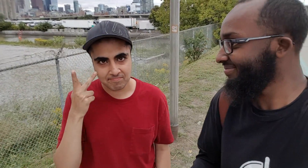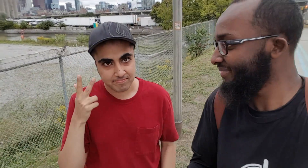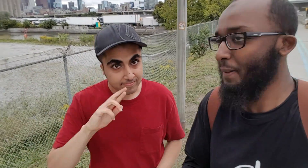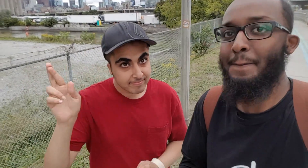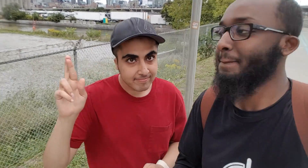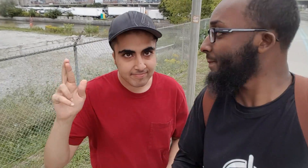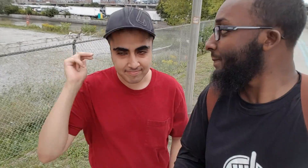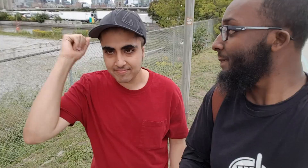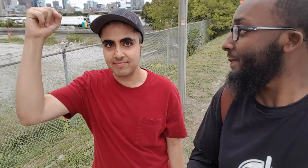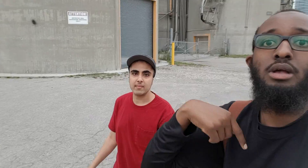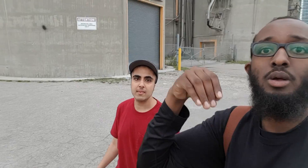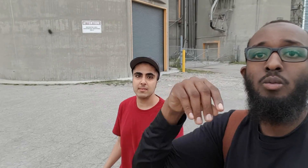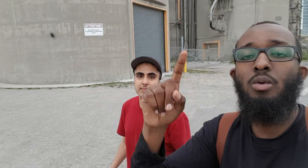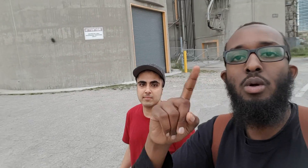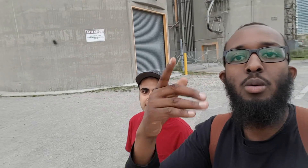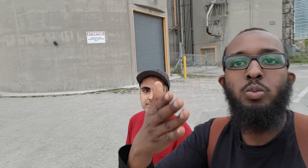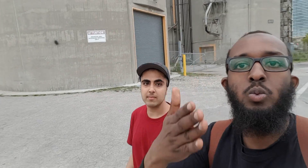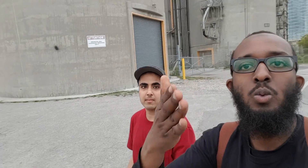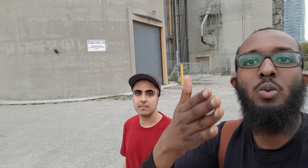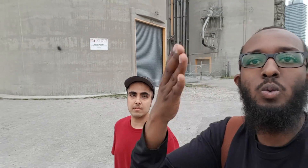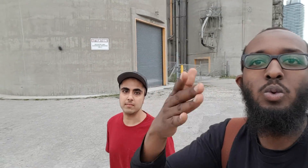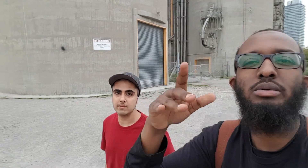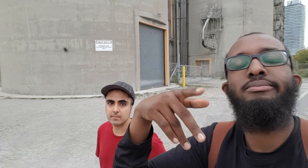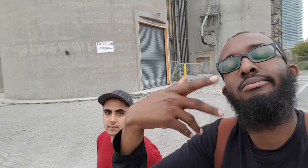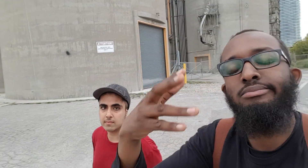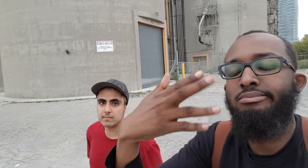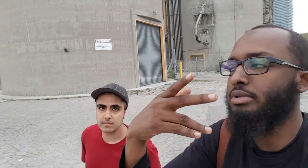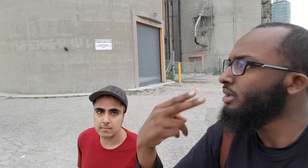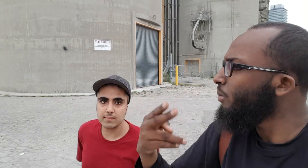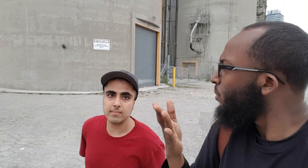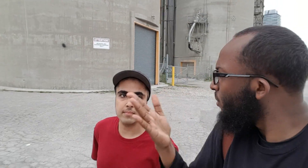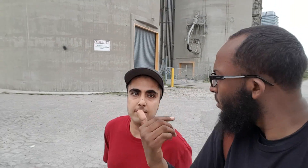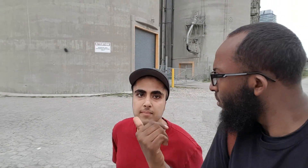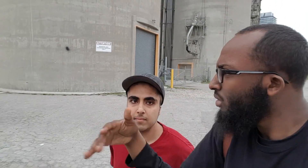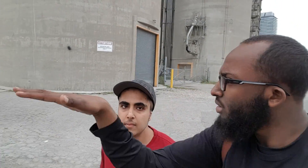Yep, are you ready? We are at a boat cruise. It called... what is it called again?